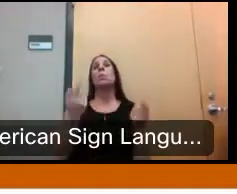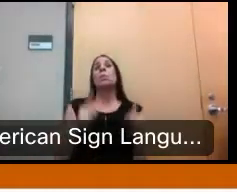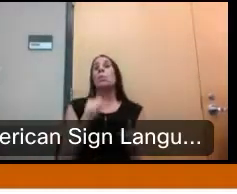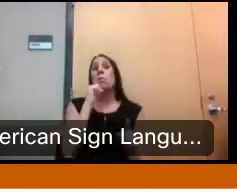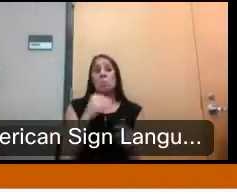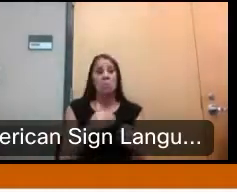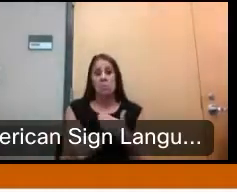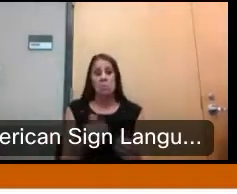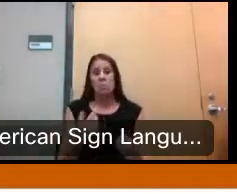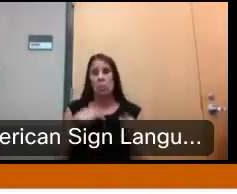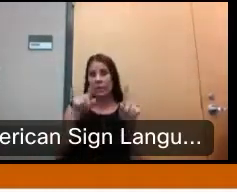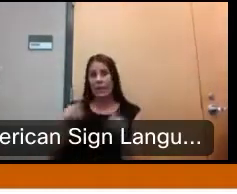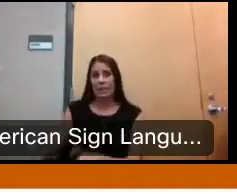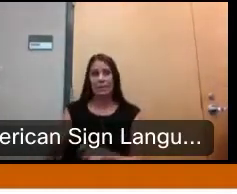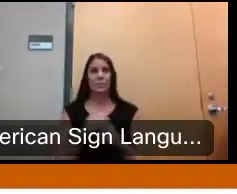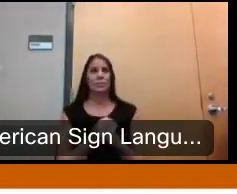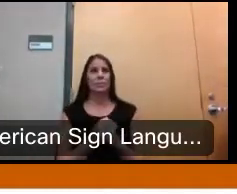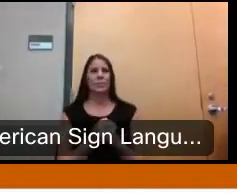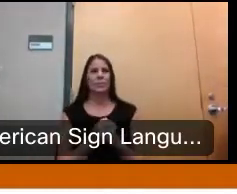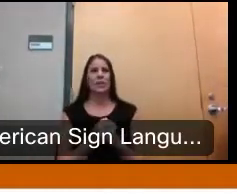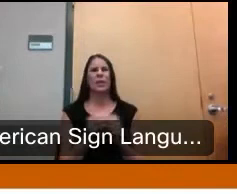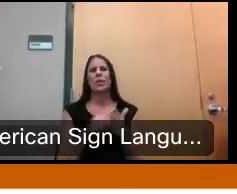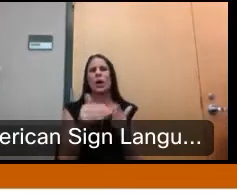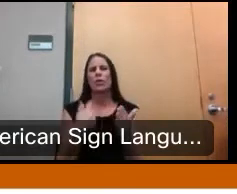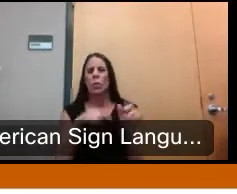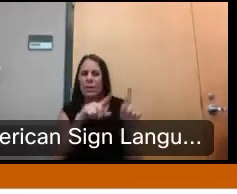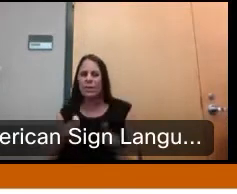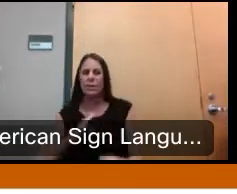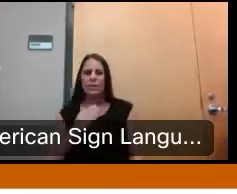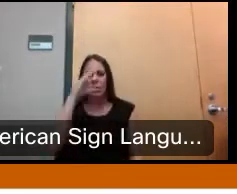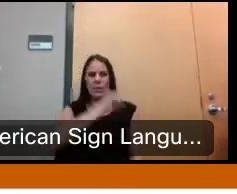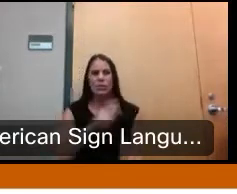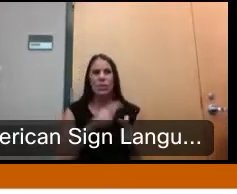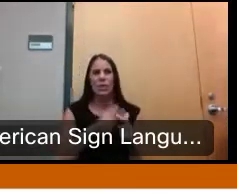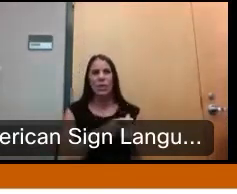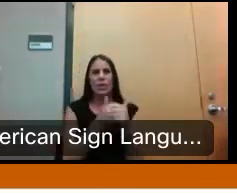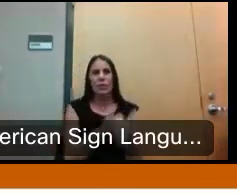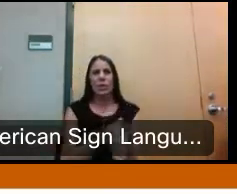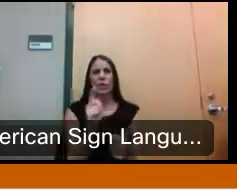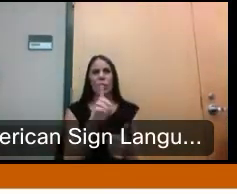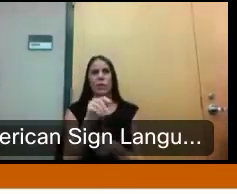it and be extra. Sure. So a lot of this is always kind of testing our assumptions and kind of following us for our data leads. This is really, really important.